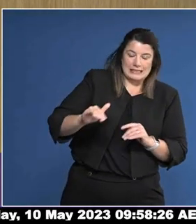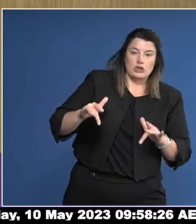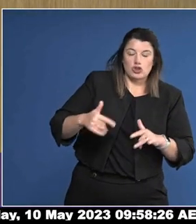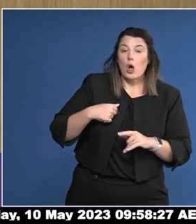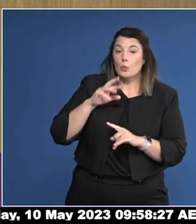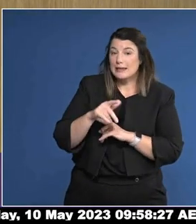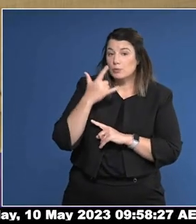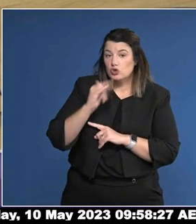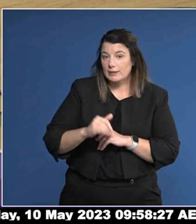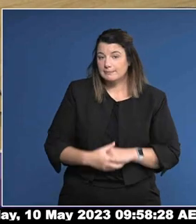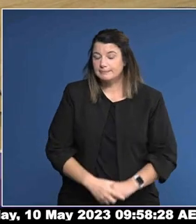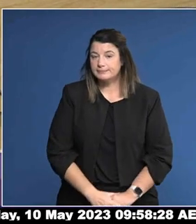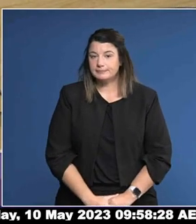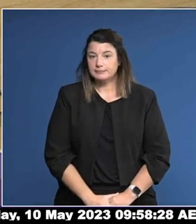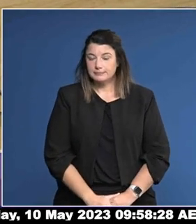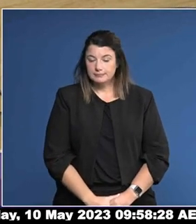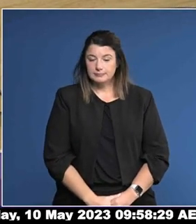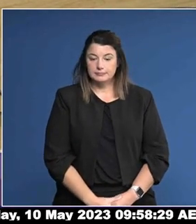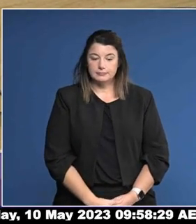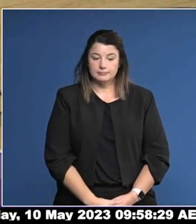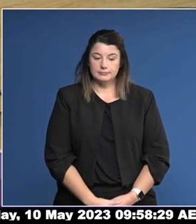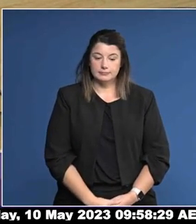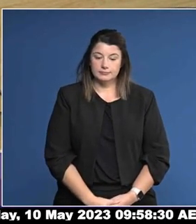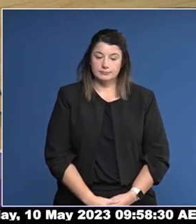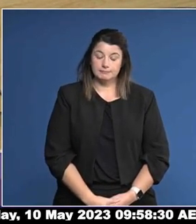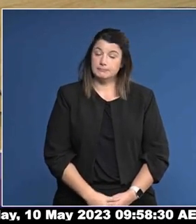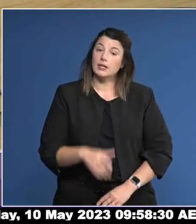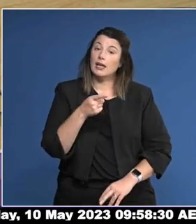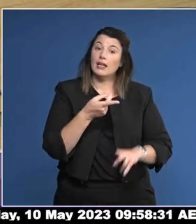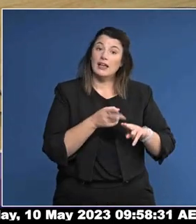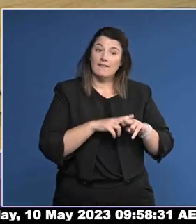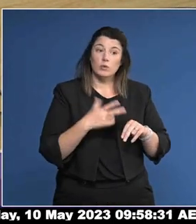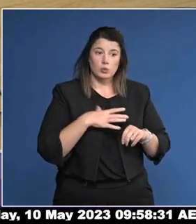Would you accept that if you want to have an effective practice kit that can be